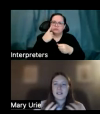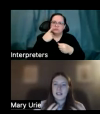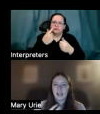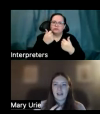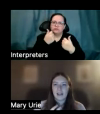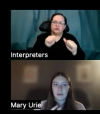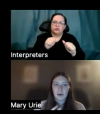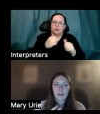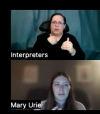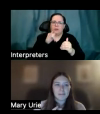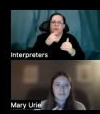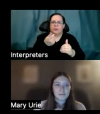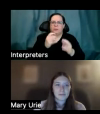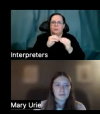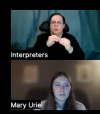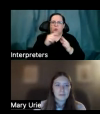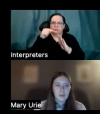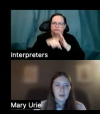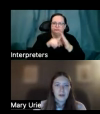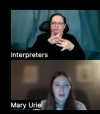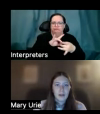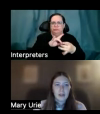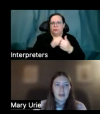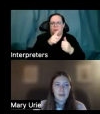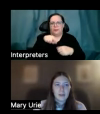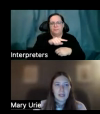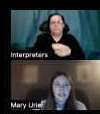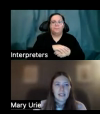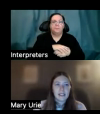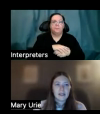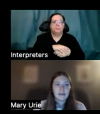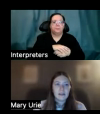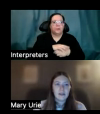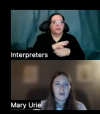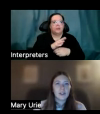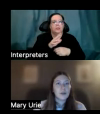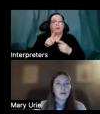resonate a little bit more with them. And then, when you are